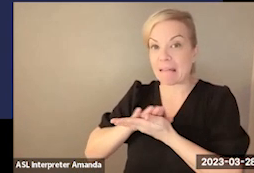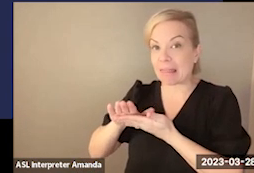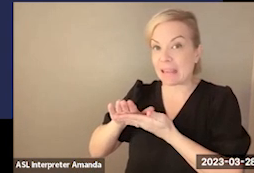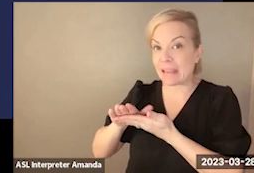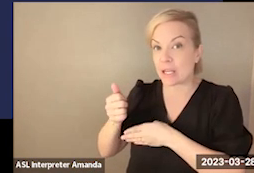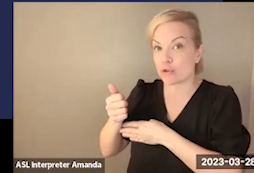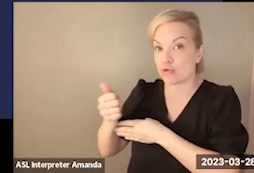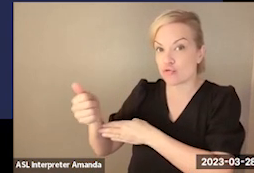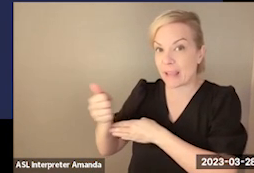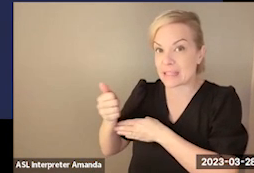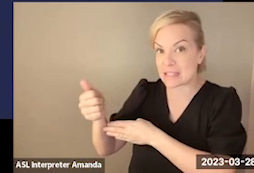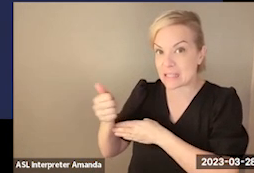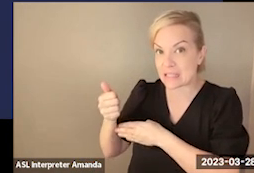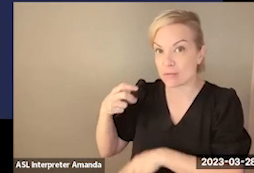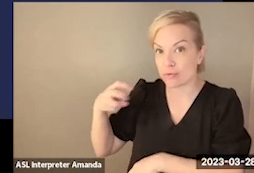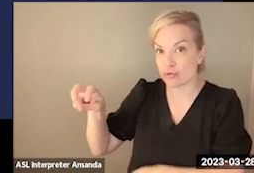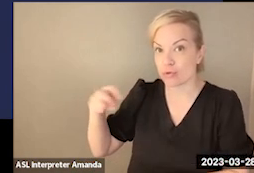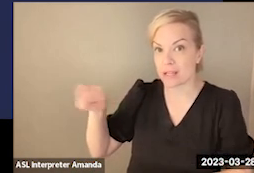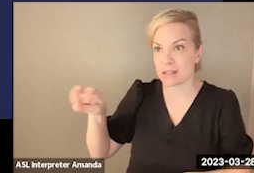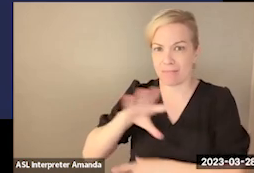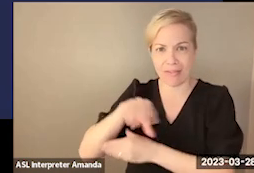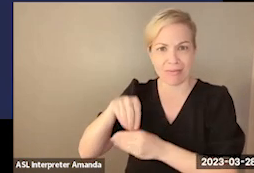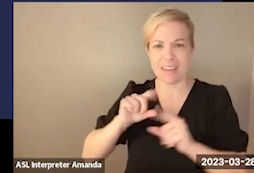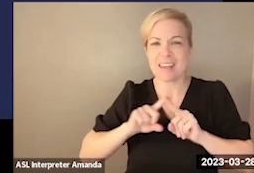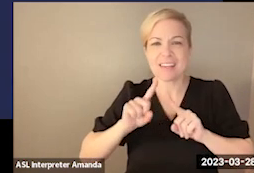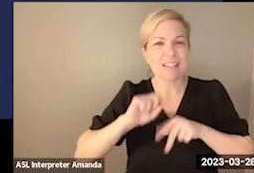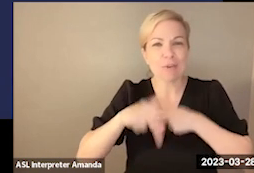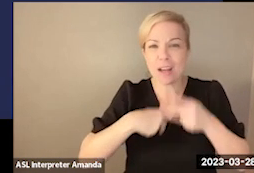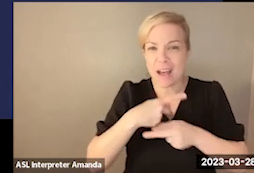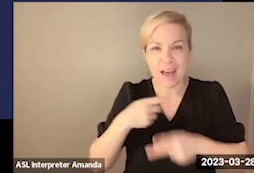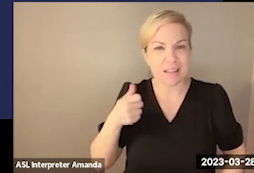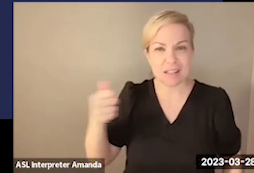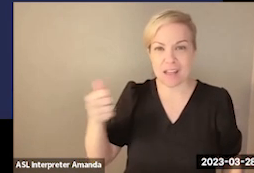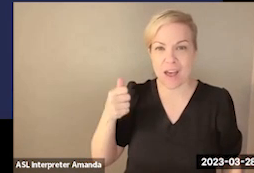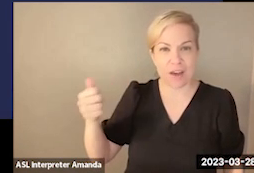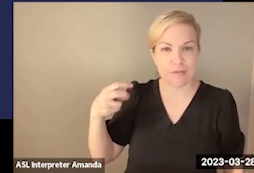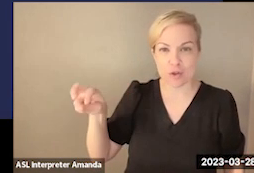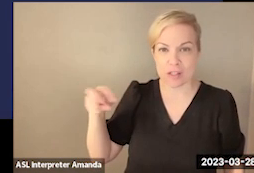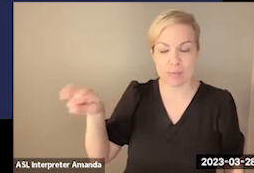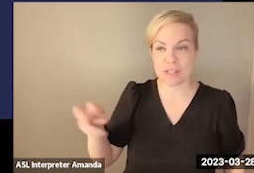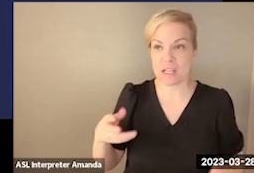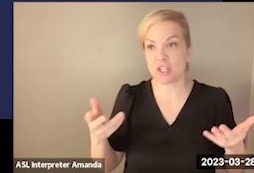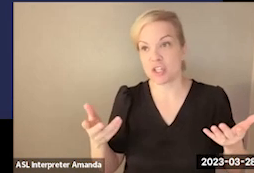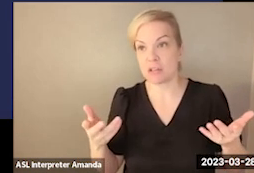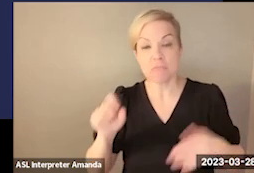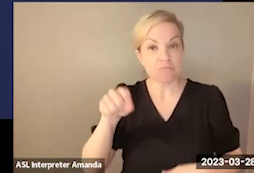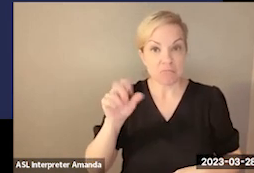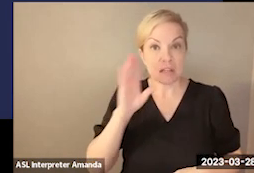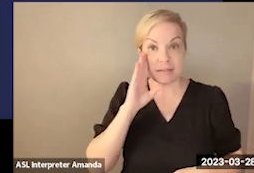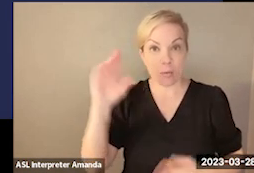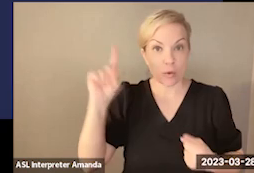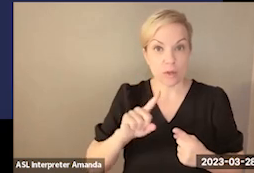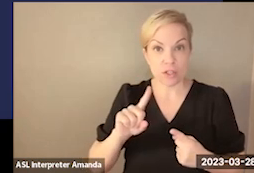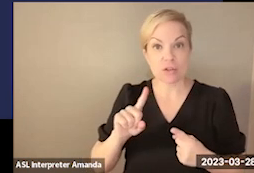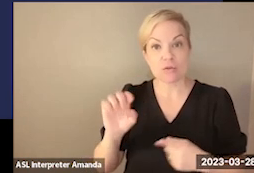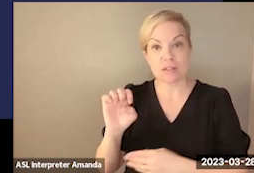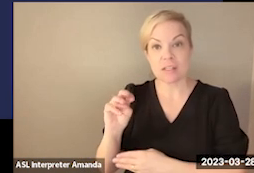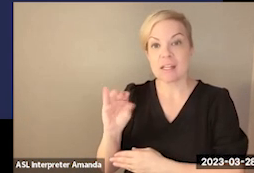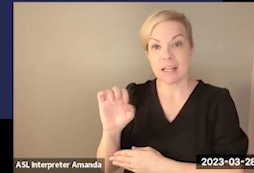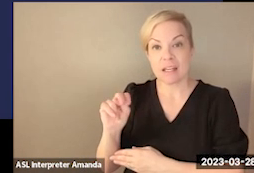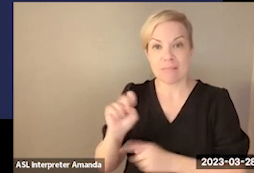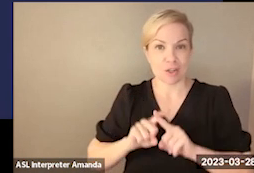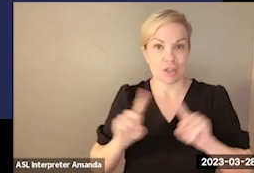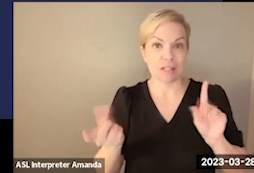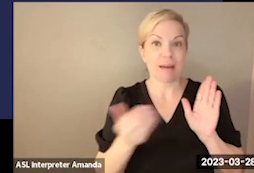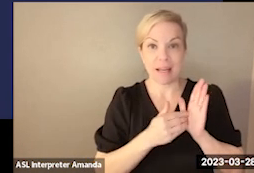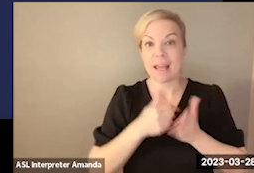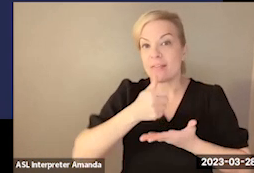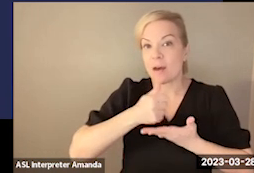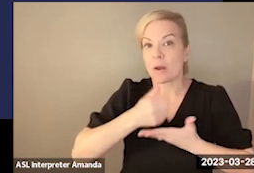Debbie Stine, Science & Technology Policy Academy: you know you know it could be all sorts of different kinds of transportation. which, yes, you know, would reduce emissions. but also again help the entire population.